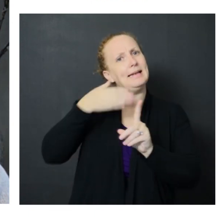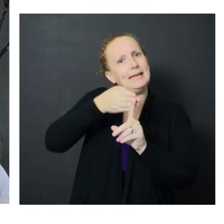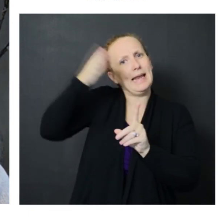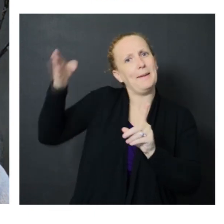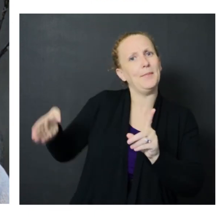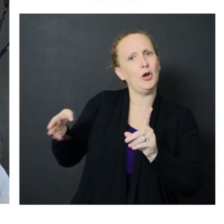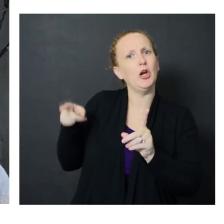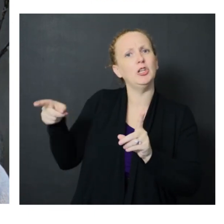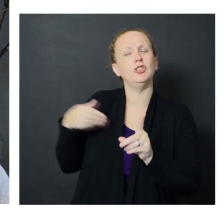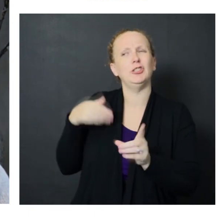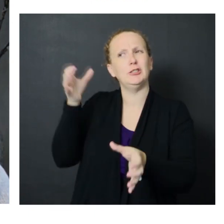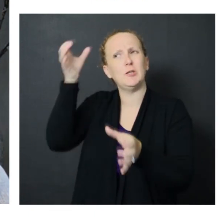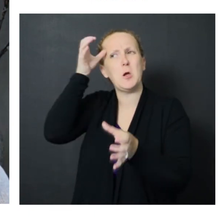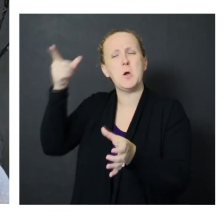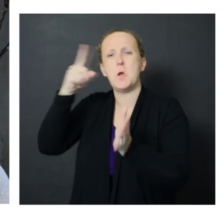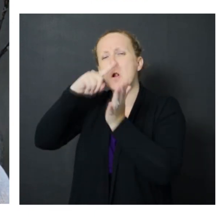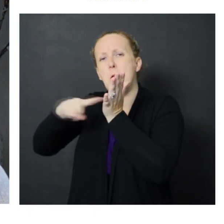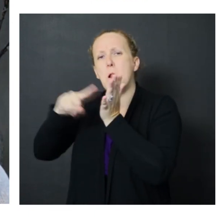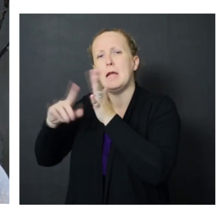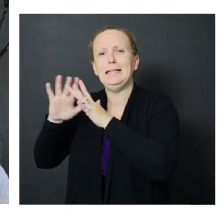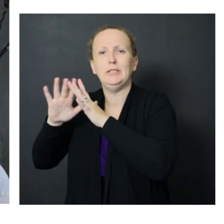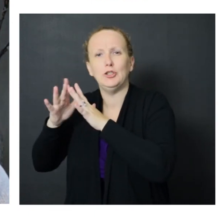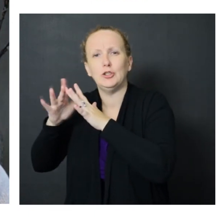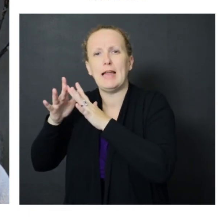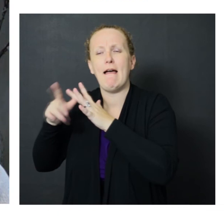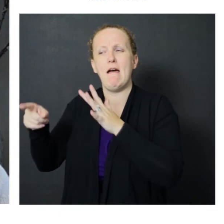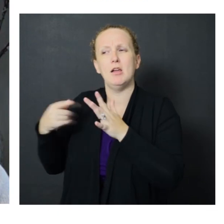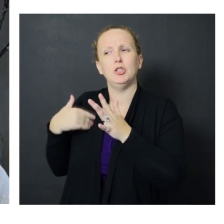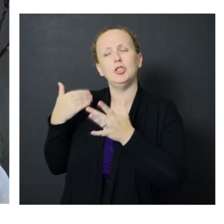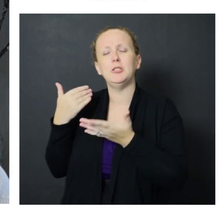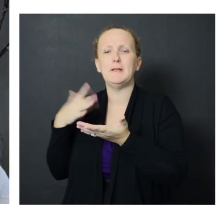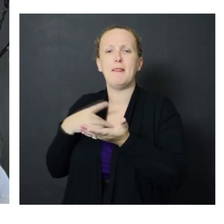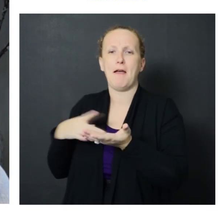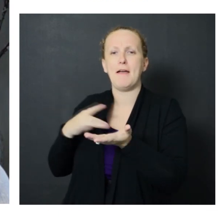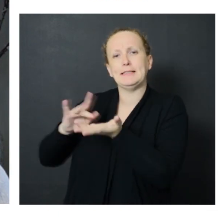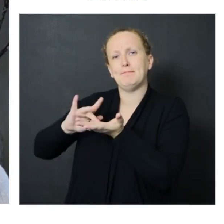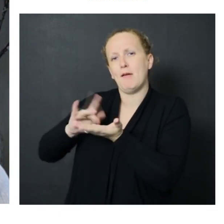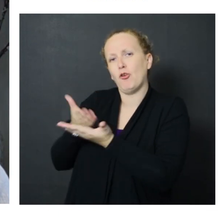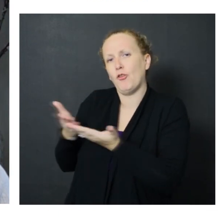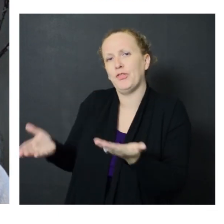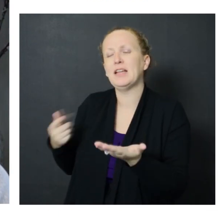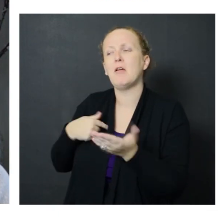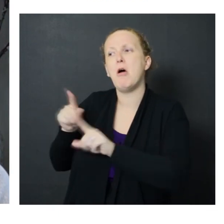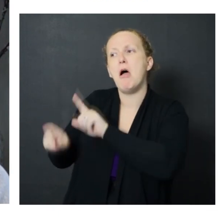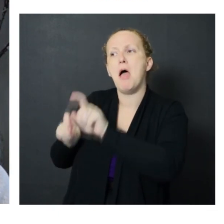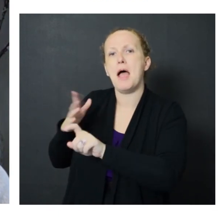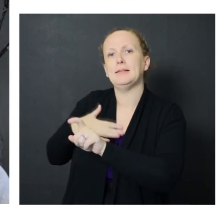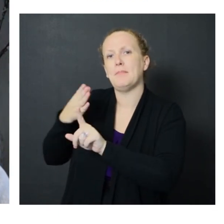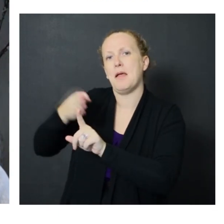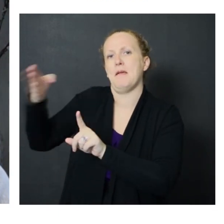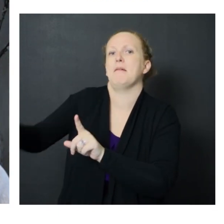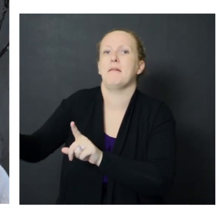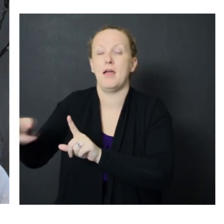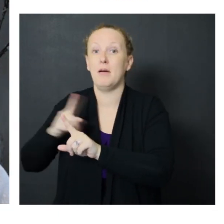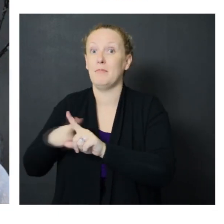how about I’ll go to her instead of to a nurse.” Right? Nobody does that. You know, we all can do self medications